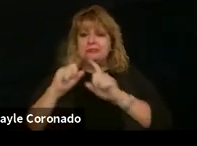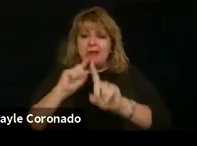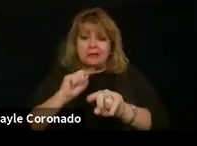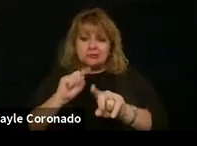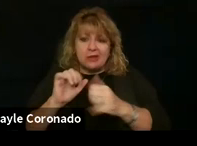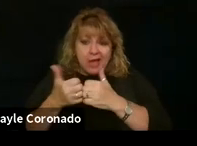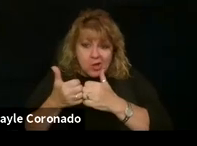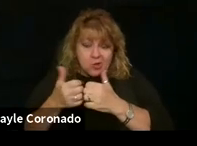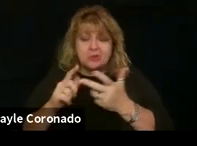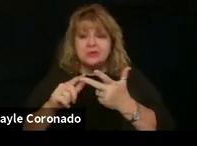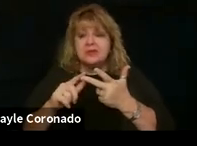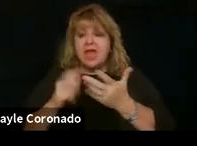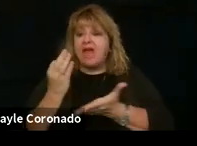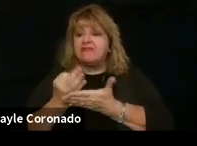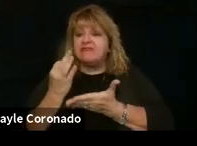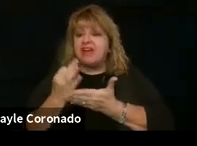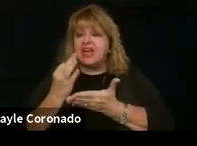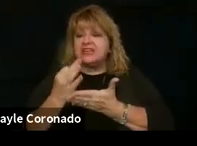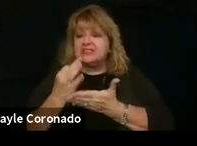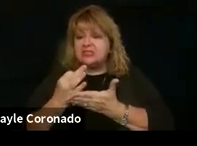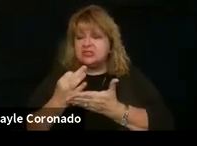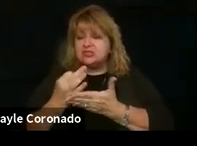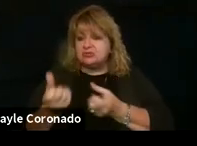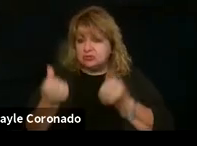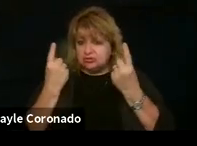Financial Literacy information.